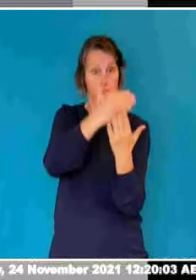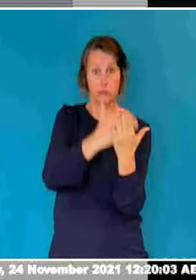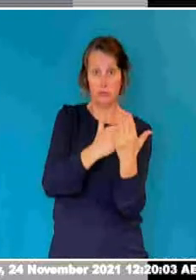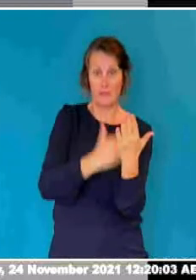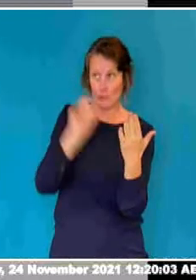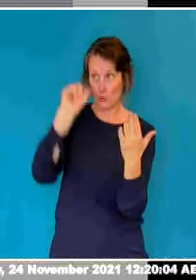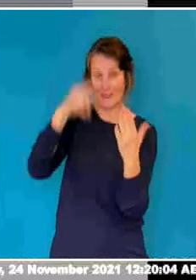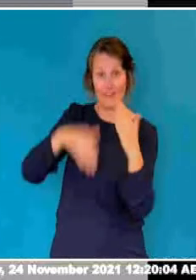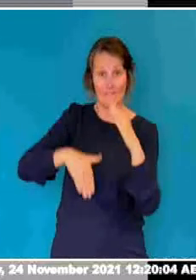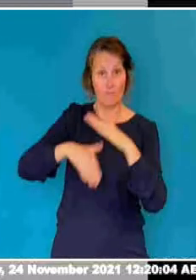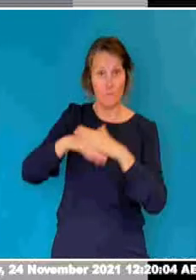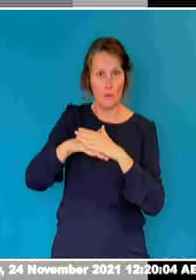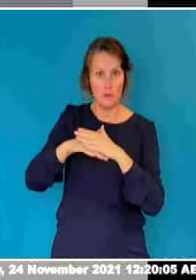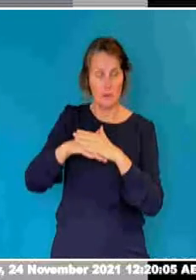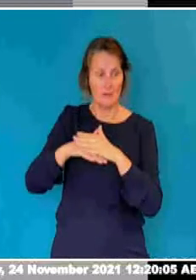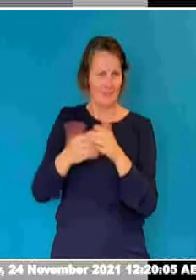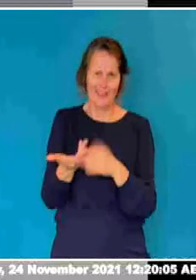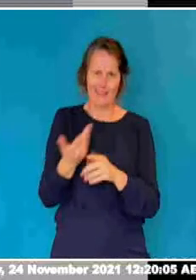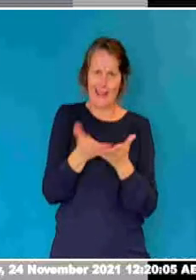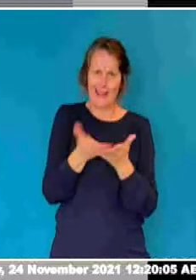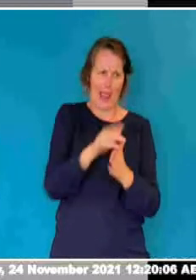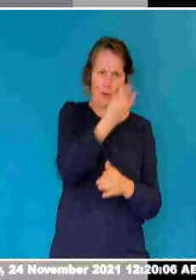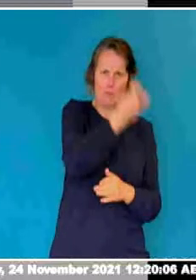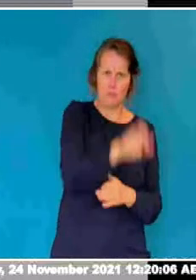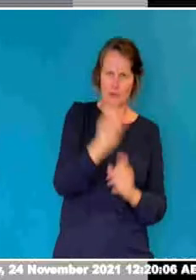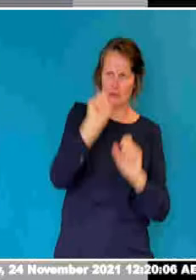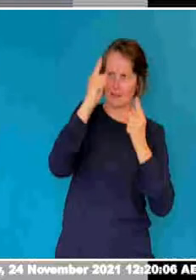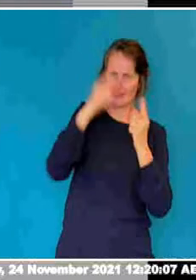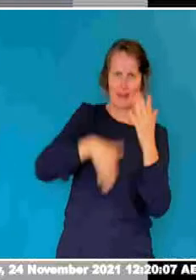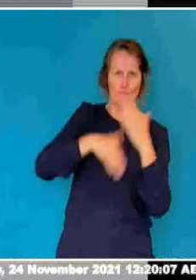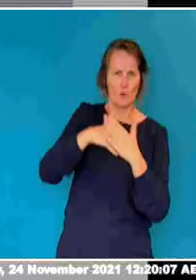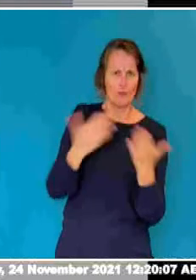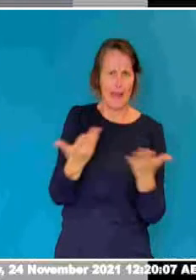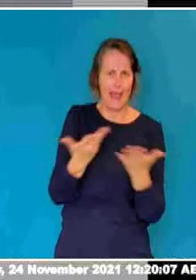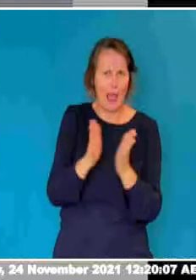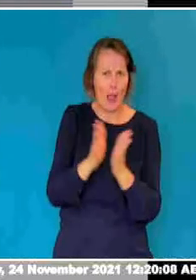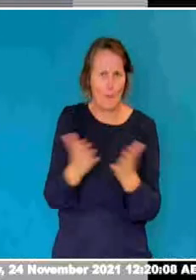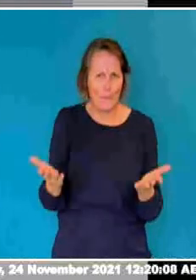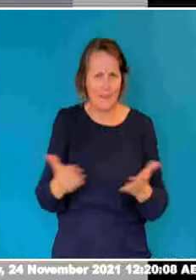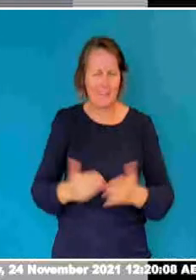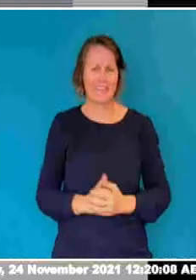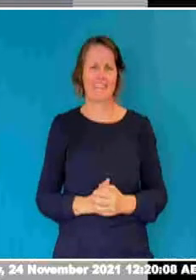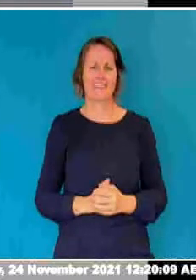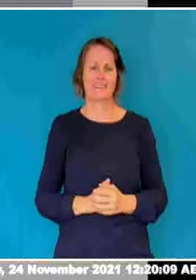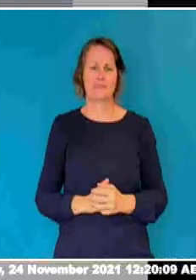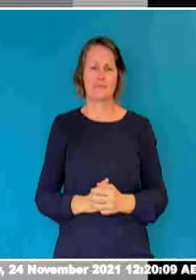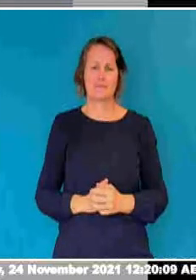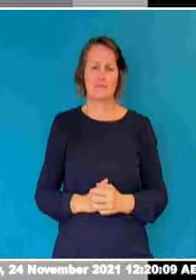how can the candidate? MR CHAPMAN: The particular document you are looking at, I